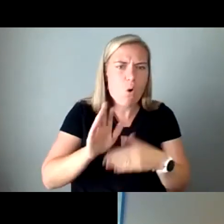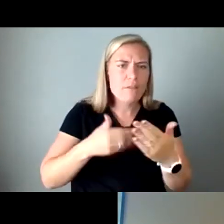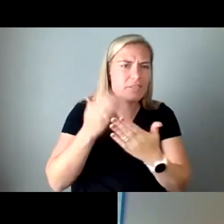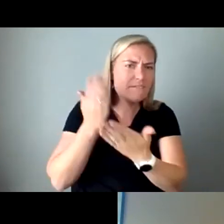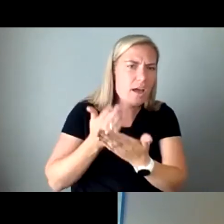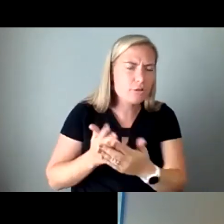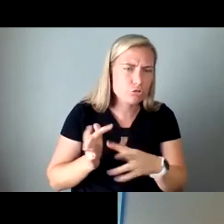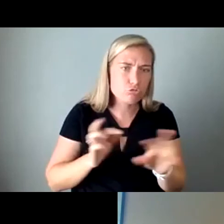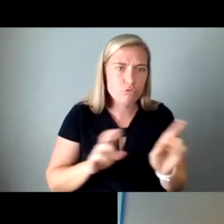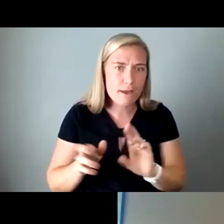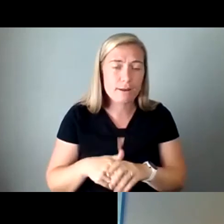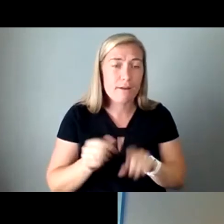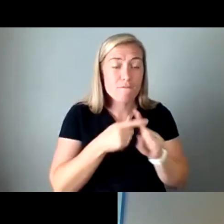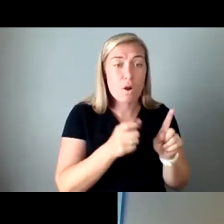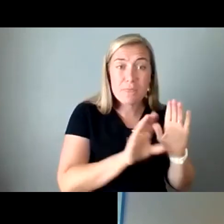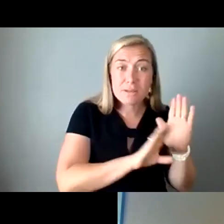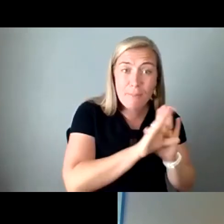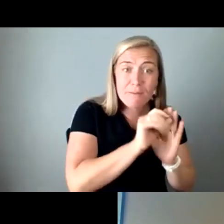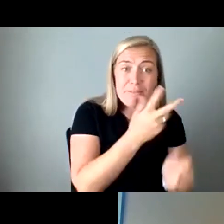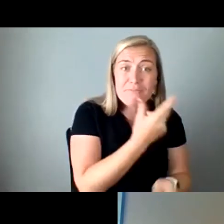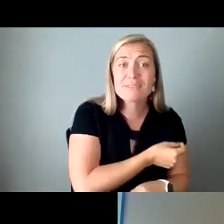all the way from the development of these vaccines, to their efficacy,